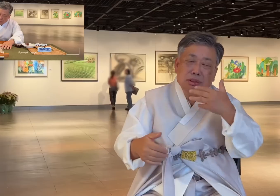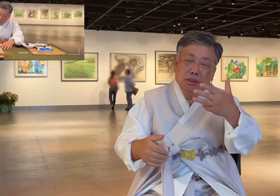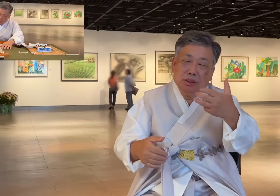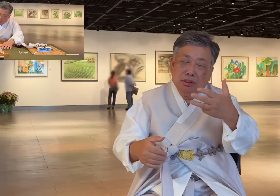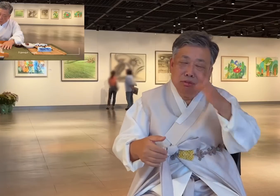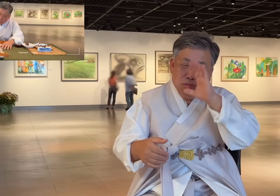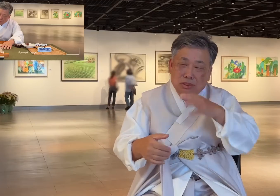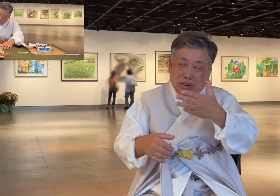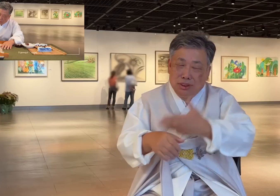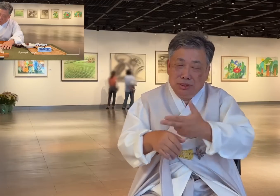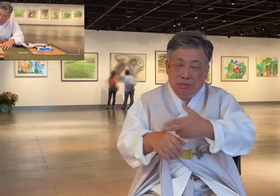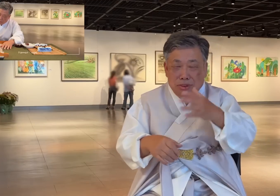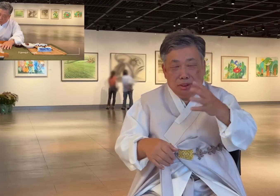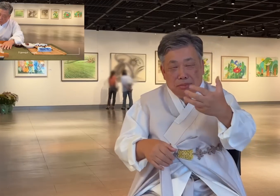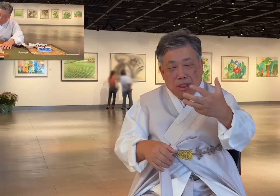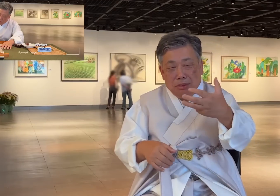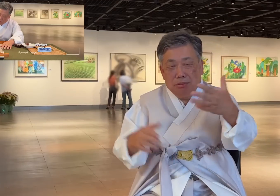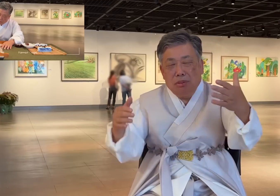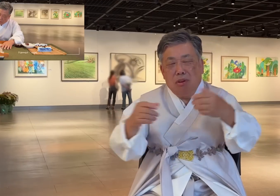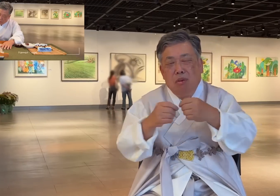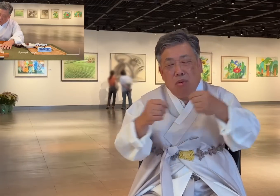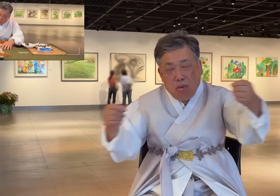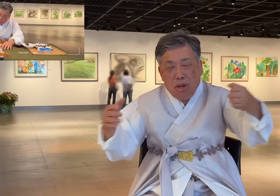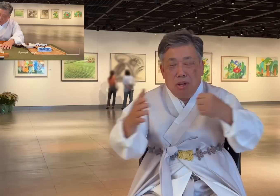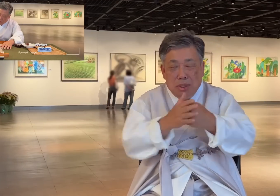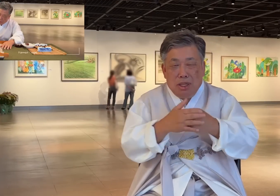The teacher left us at the age of 88.